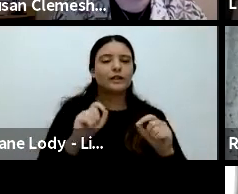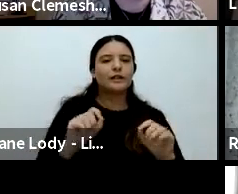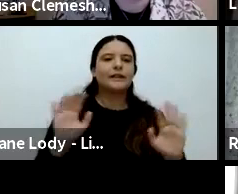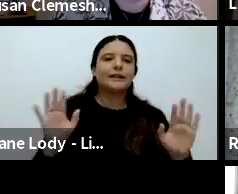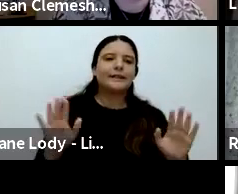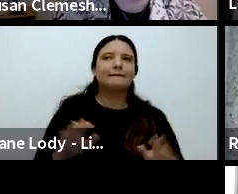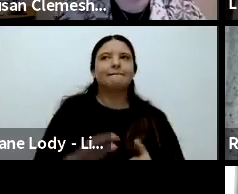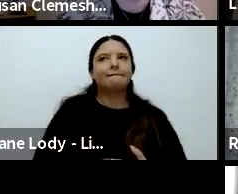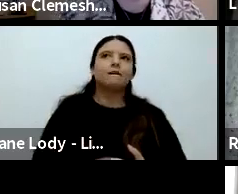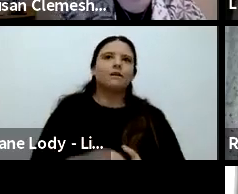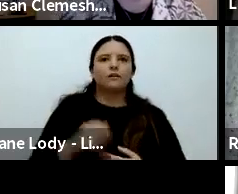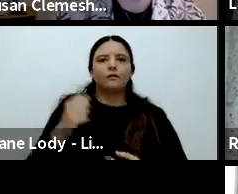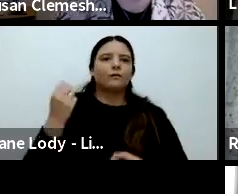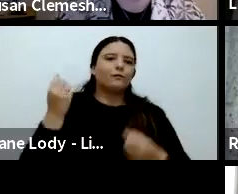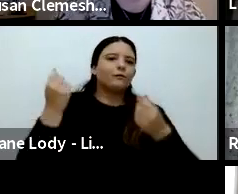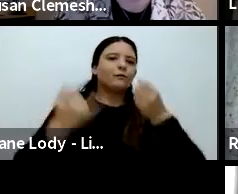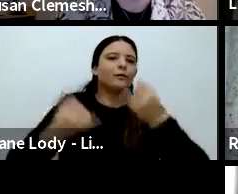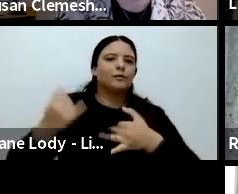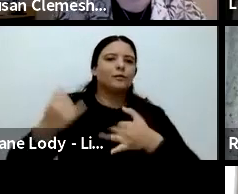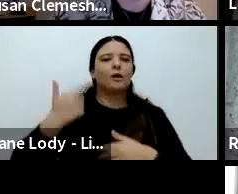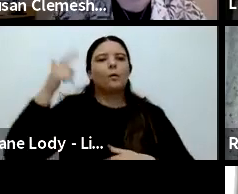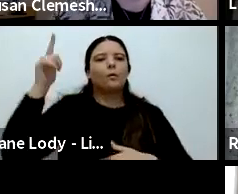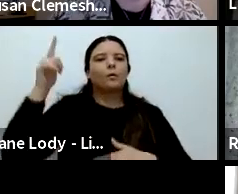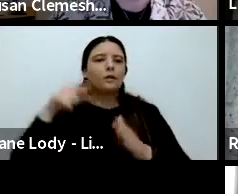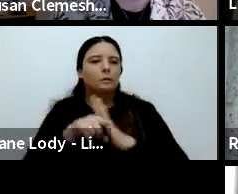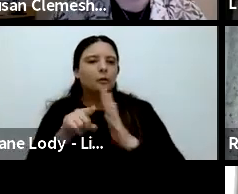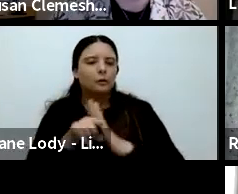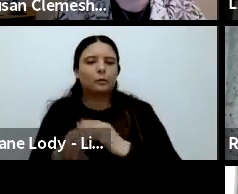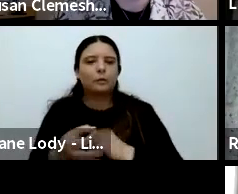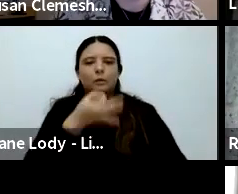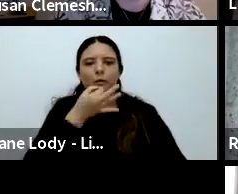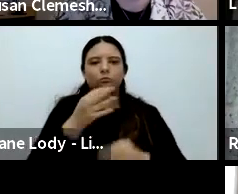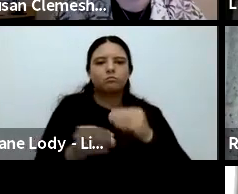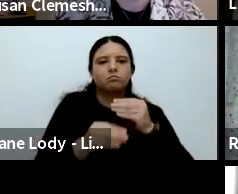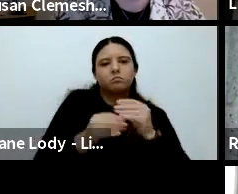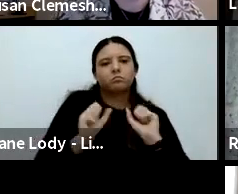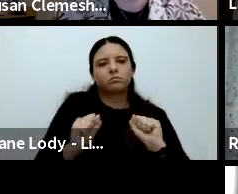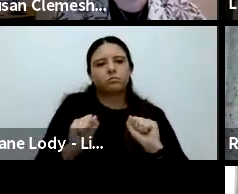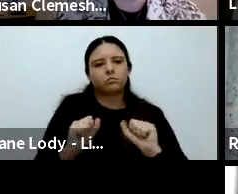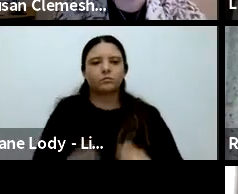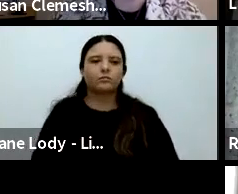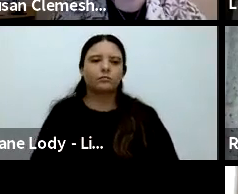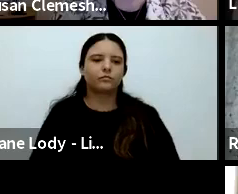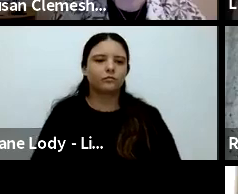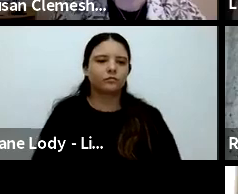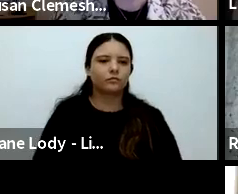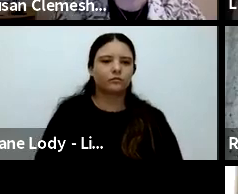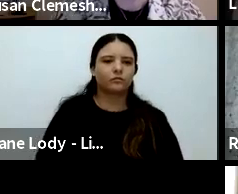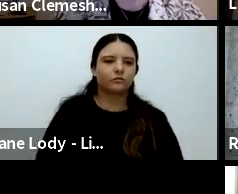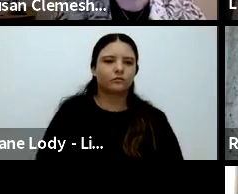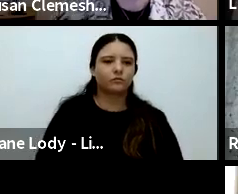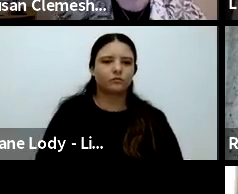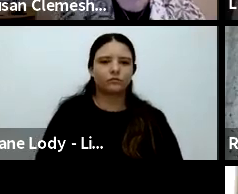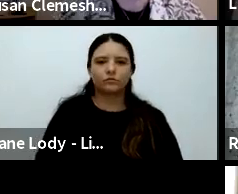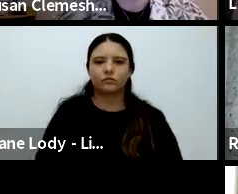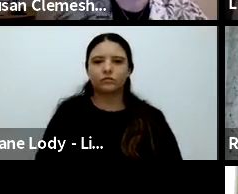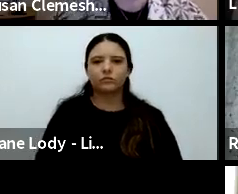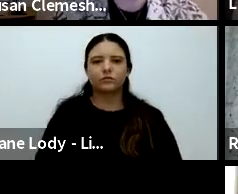that and see if anyone wants to jump in. in If not, we've got a google Doc